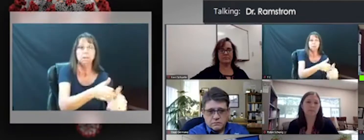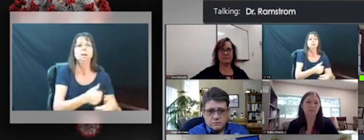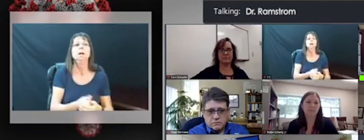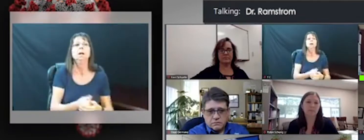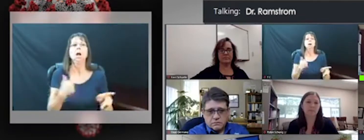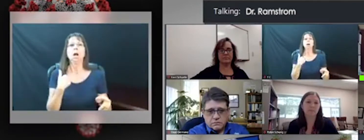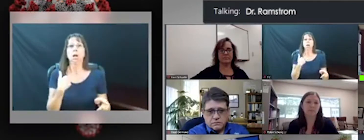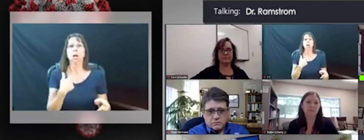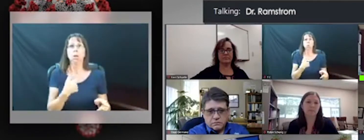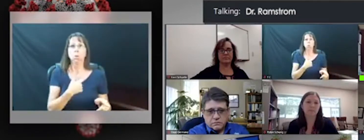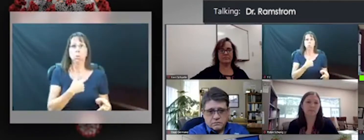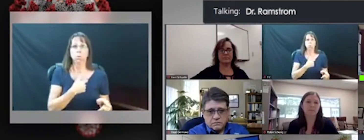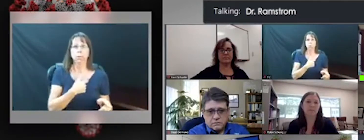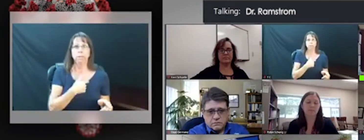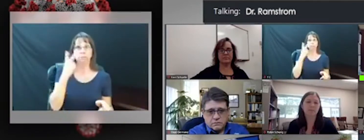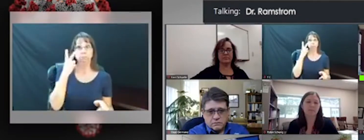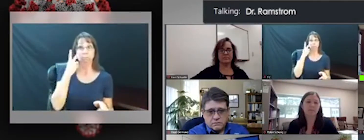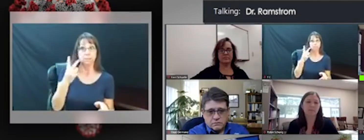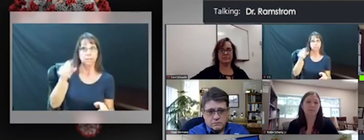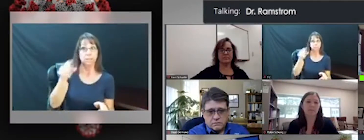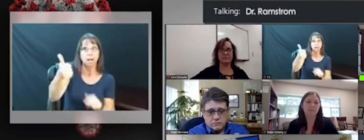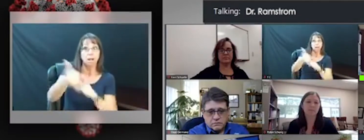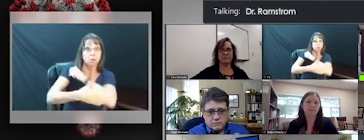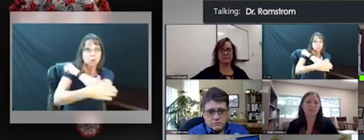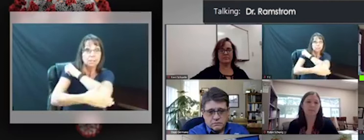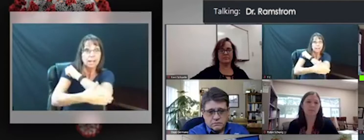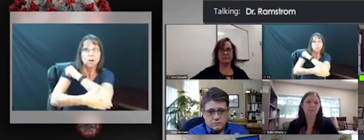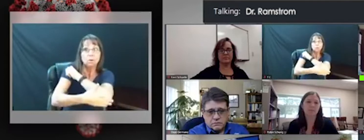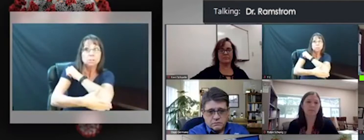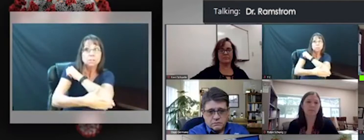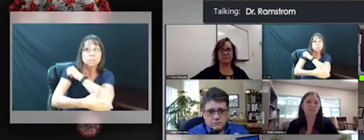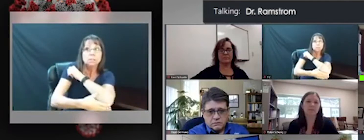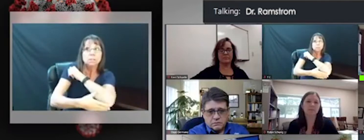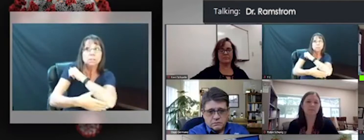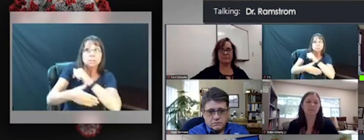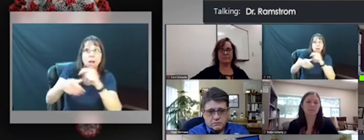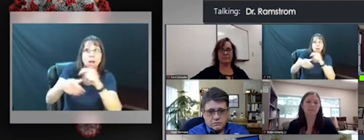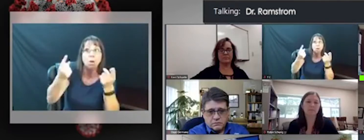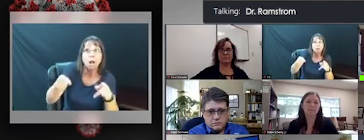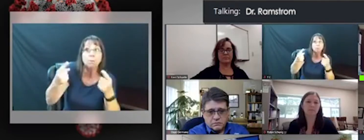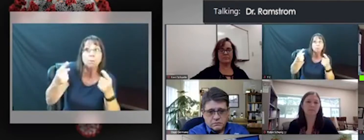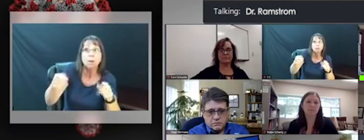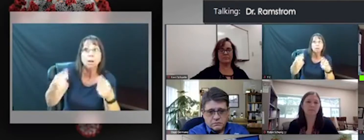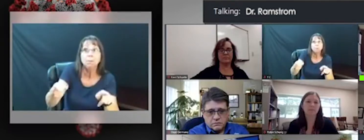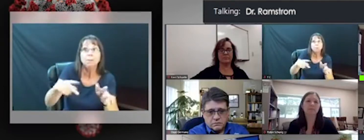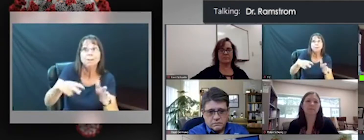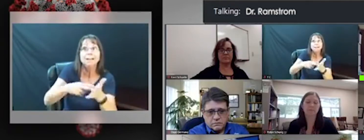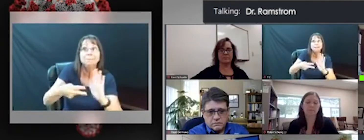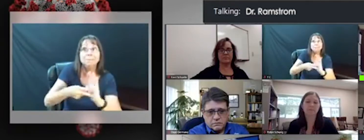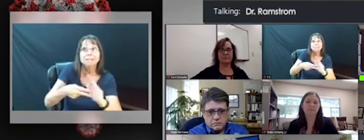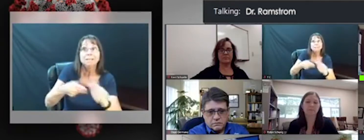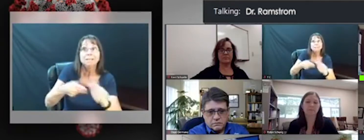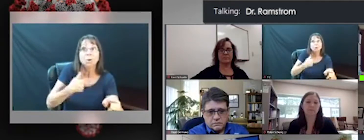experienced four to six weeks earlier. Even if you just look at Butte County, and Tehama County